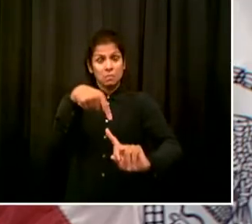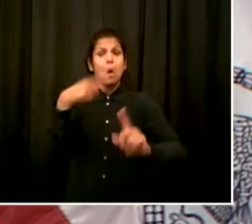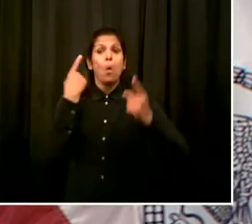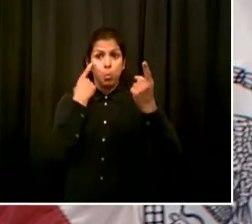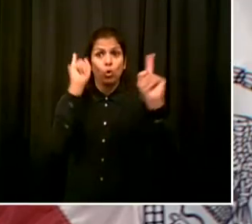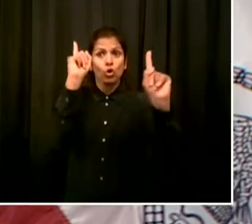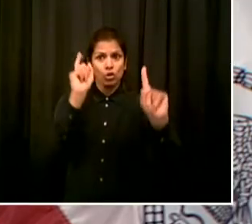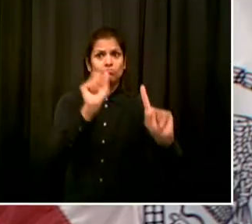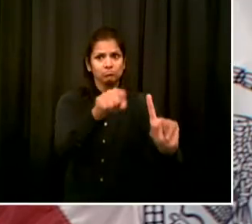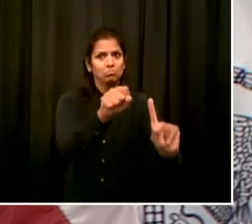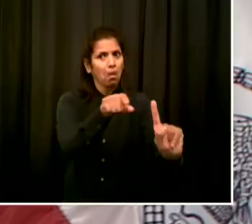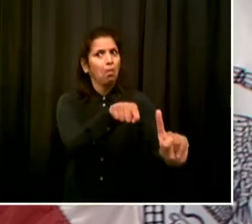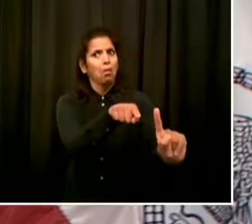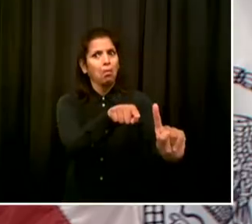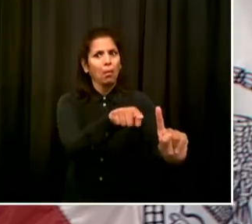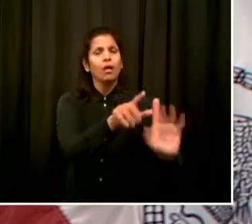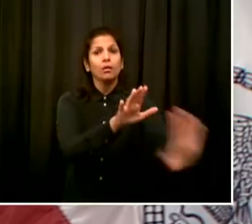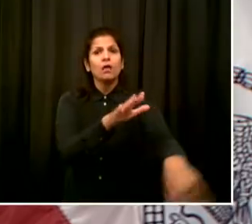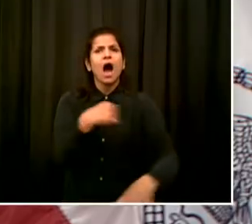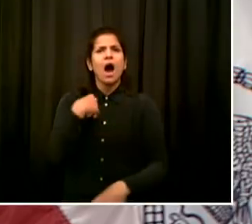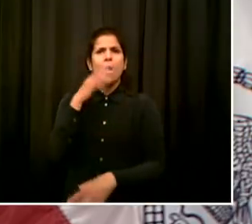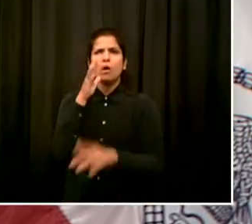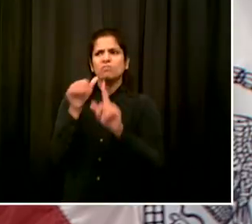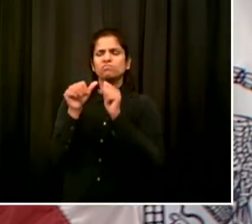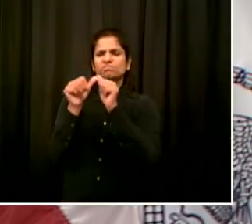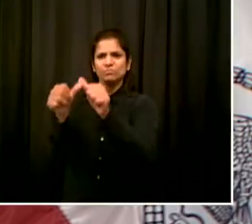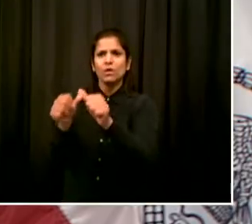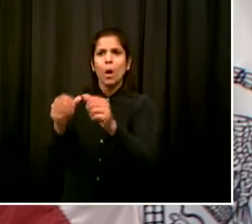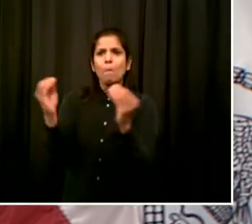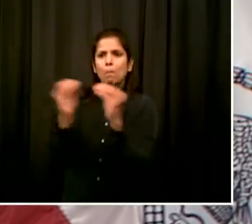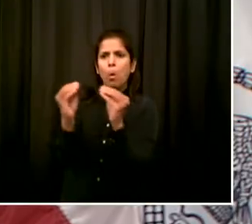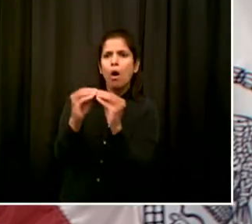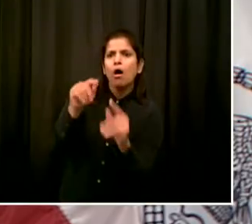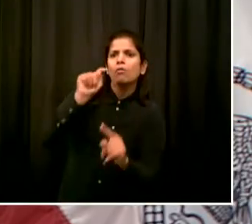WHILE. THE OPEN STREETS ARE WORKING AND WE WILL COMBINE THEM AS U YOARE INDICATING TO HAVE OPEN